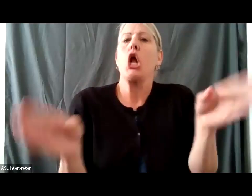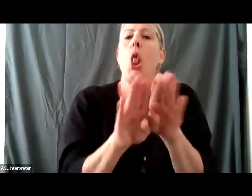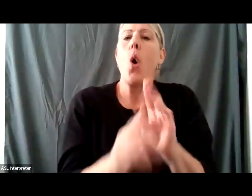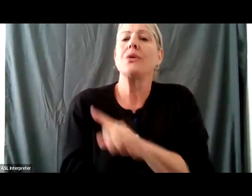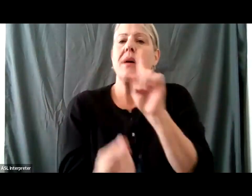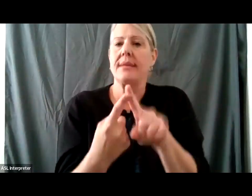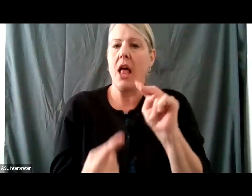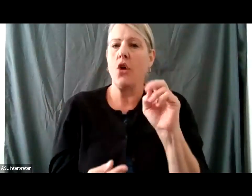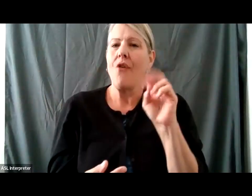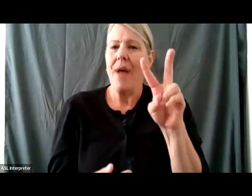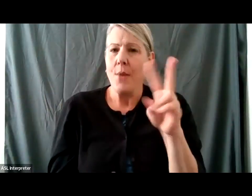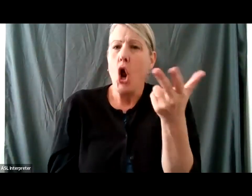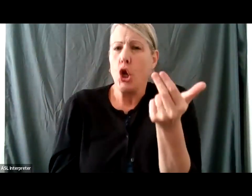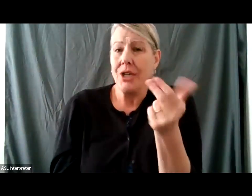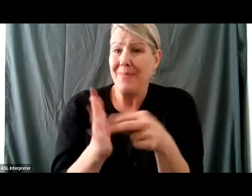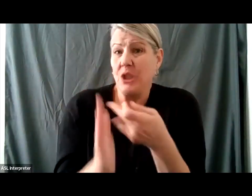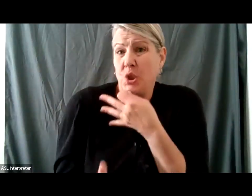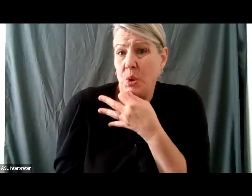But we would really love to hear from the community.